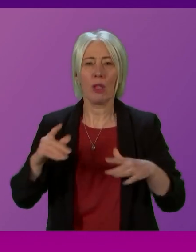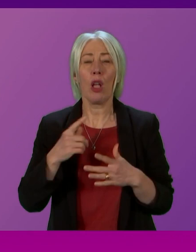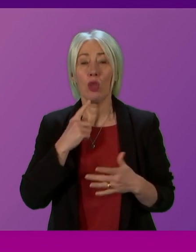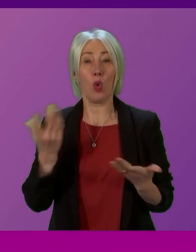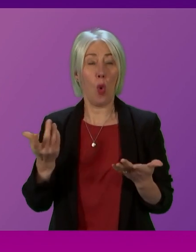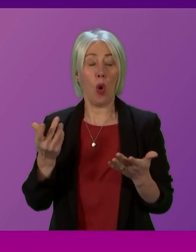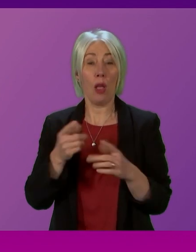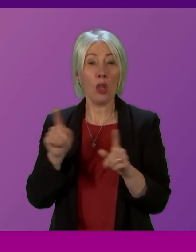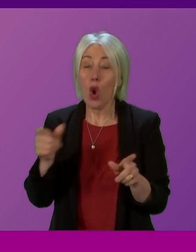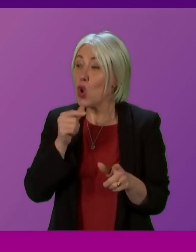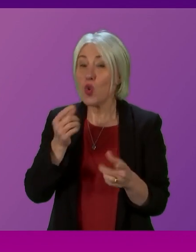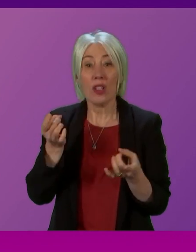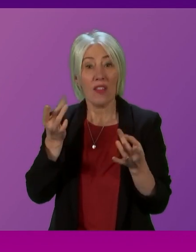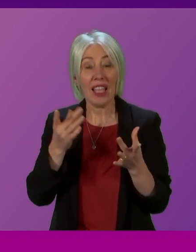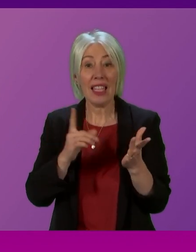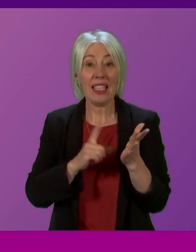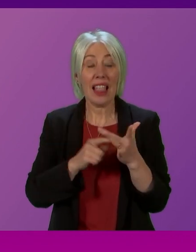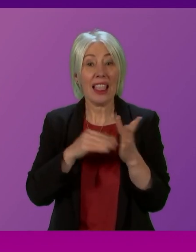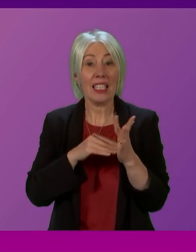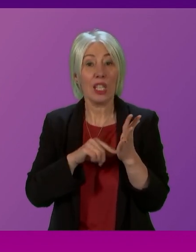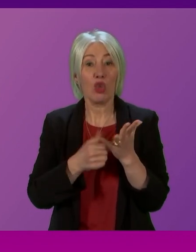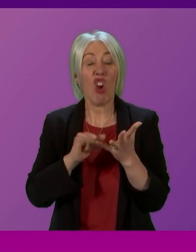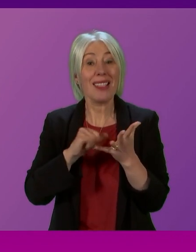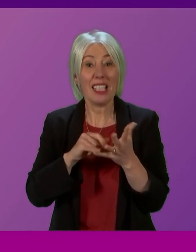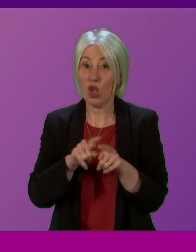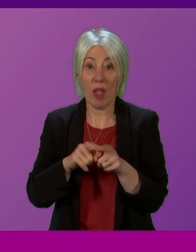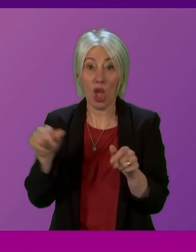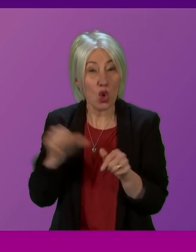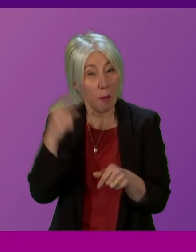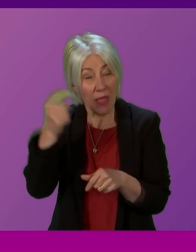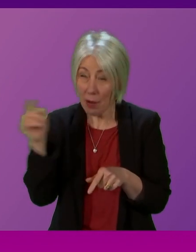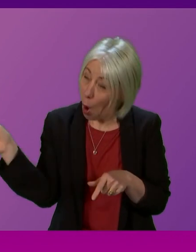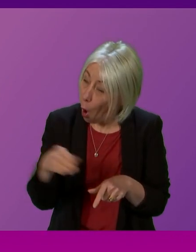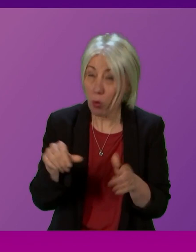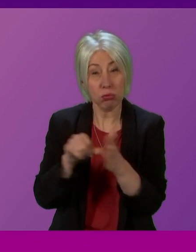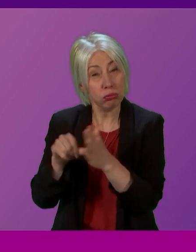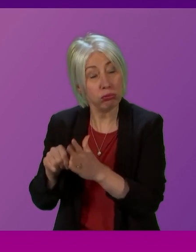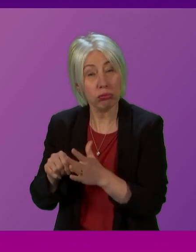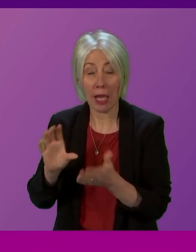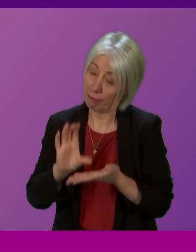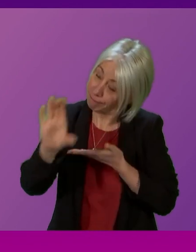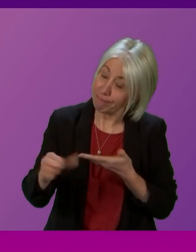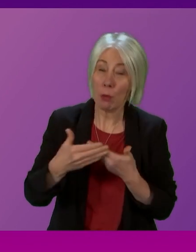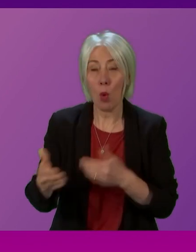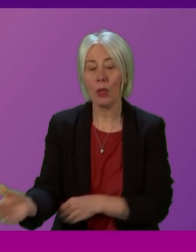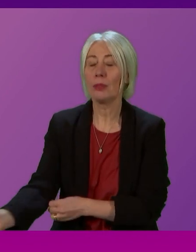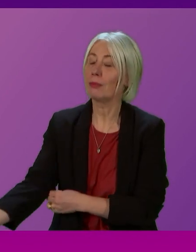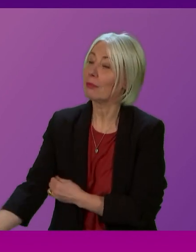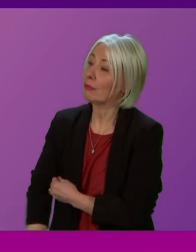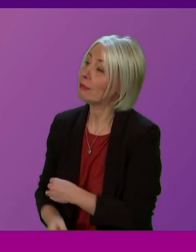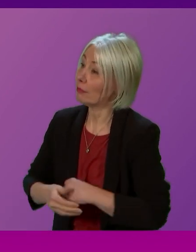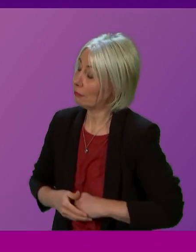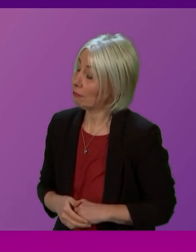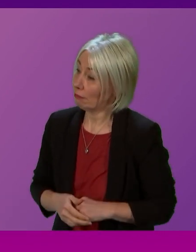four Tory chancellors in one year, and who could forget Liz Truss?